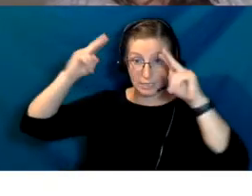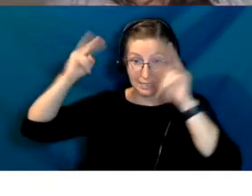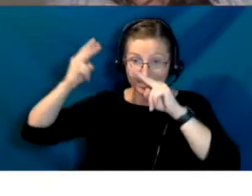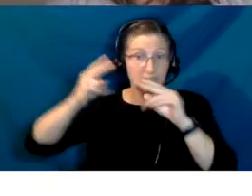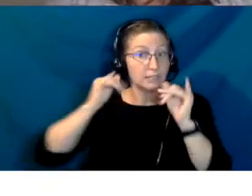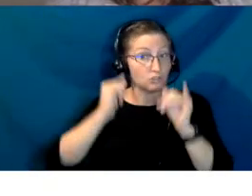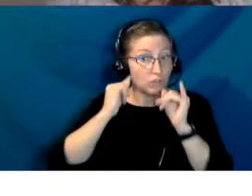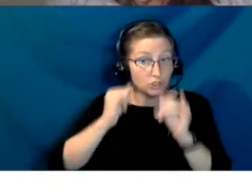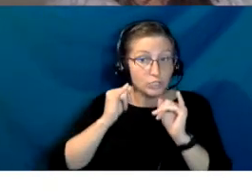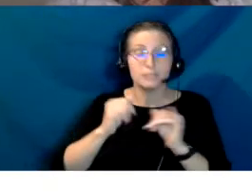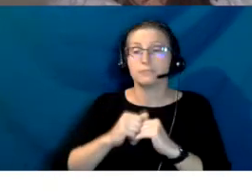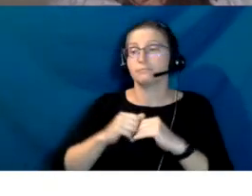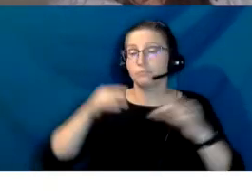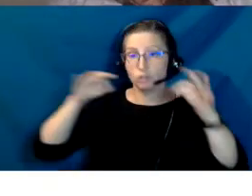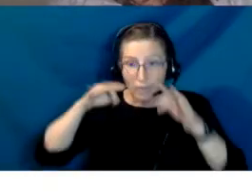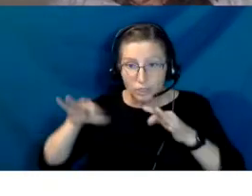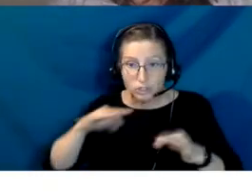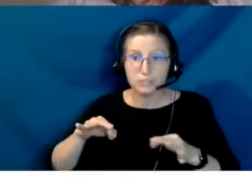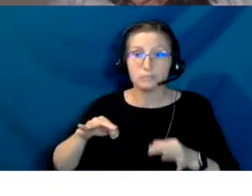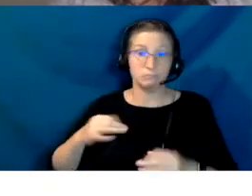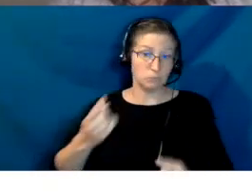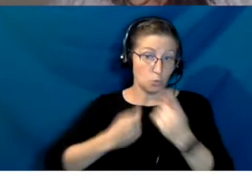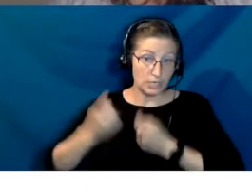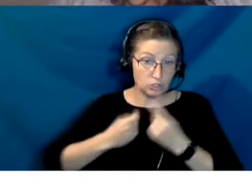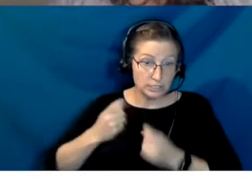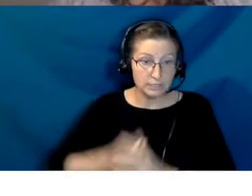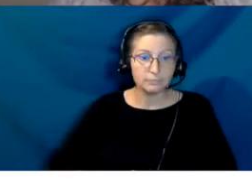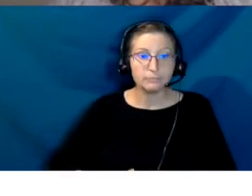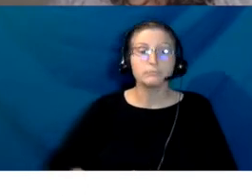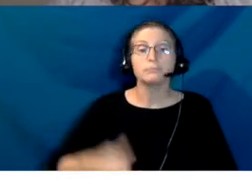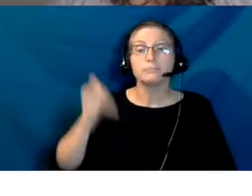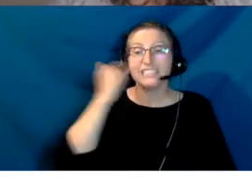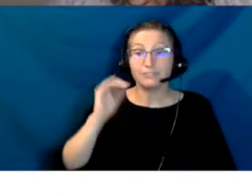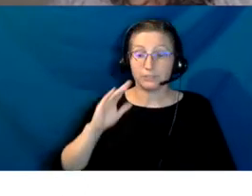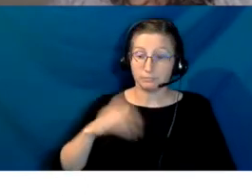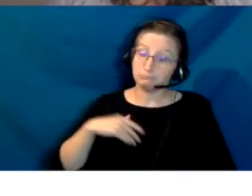directions or instructions are given that they're watching other students to try to